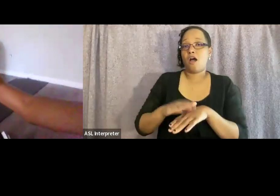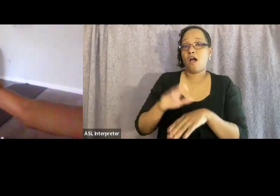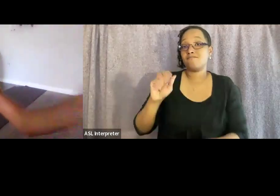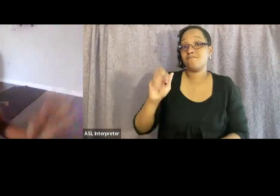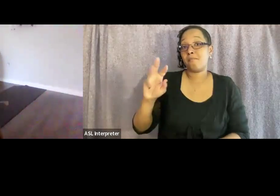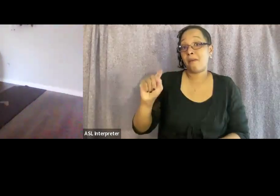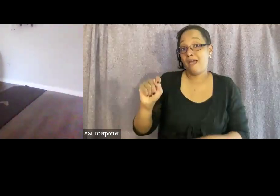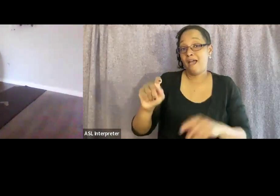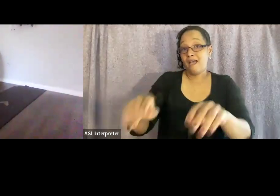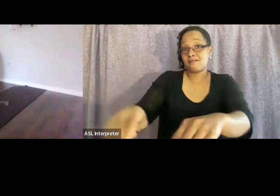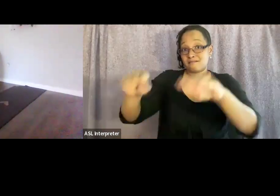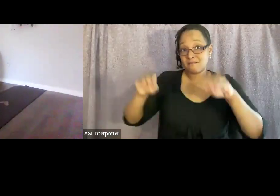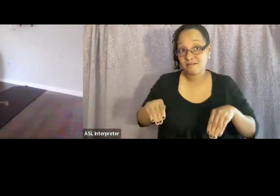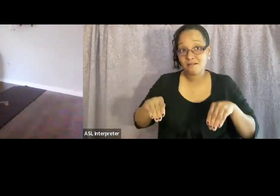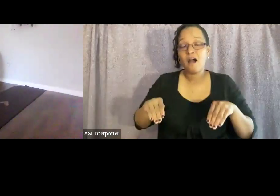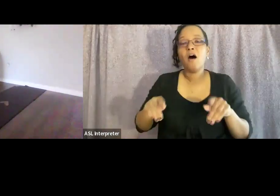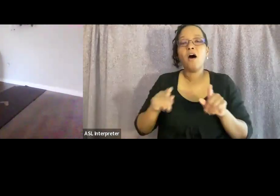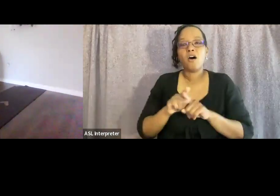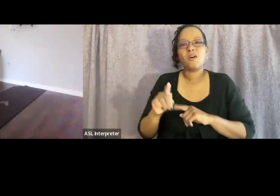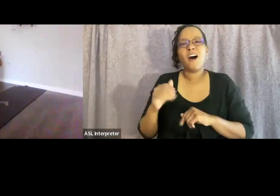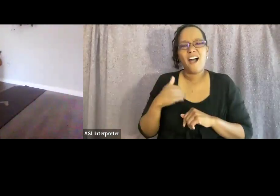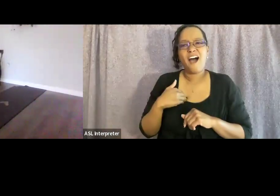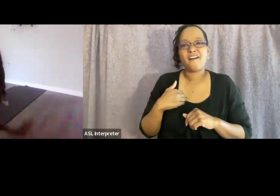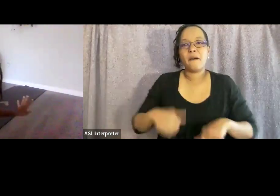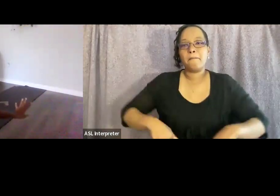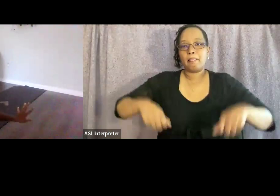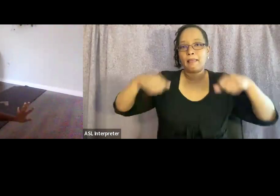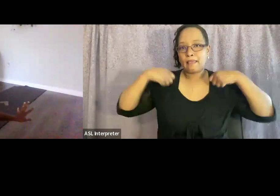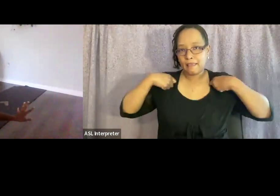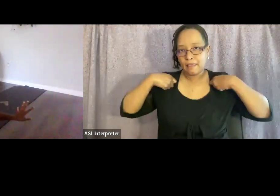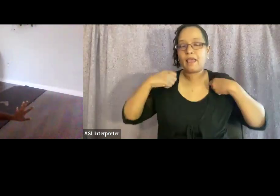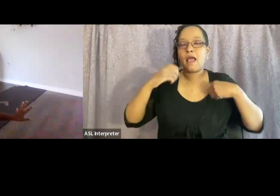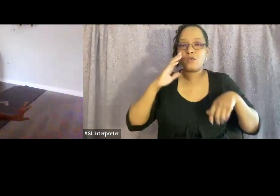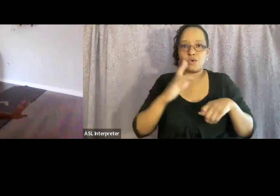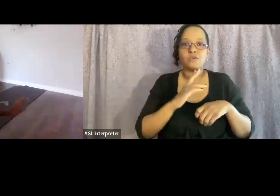I also have a blanket that I'll be moving to my mat with as well.